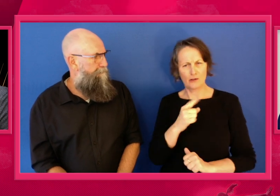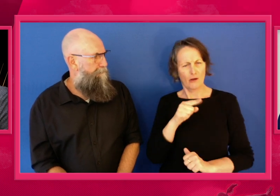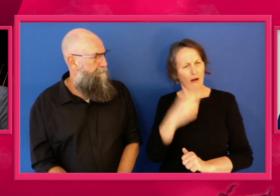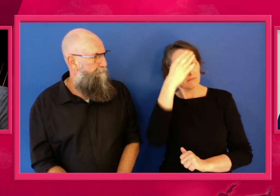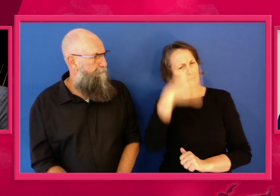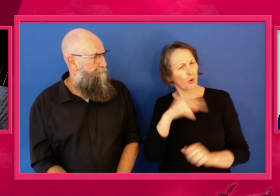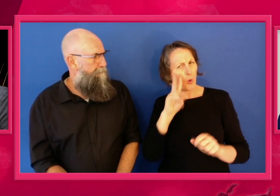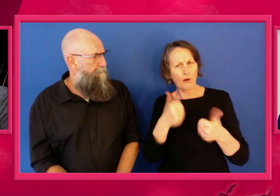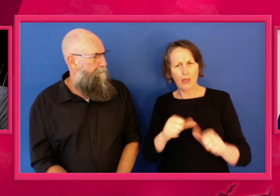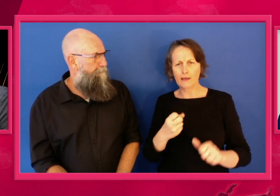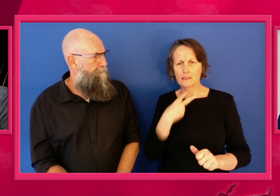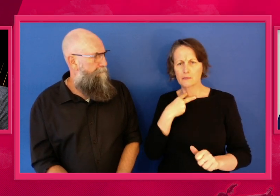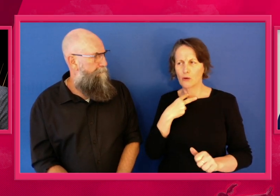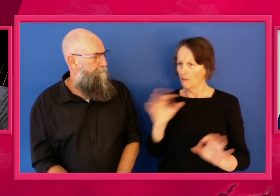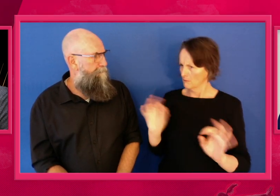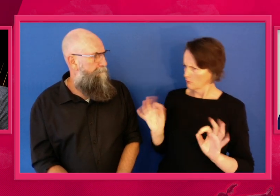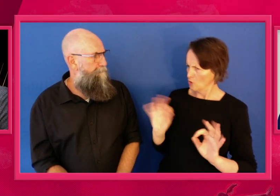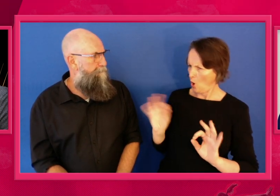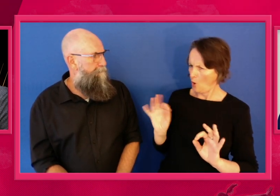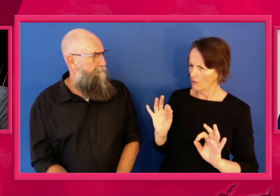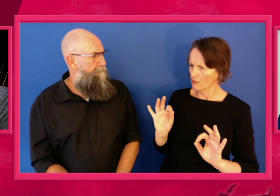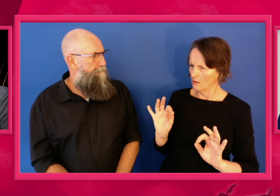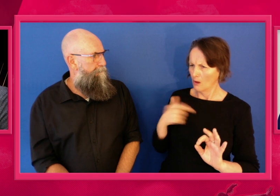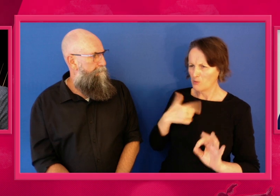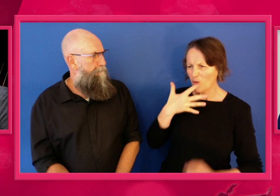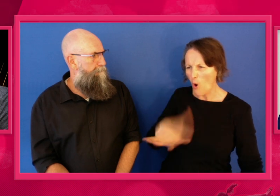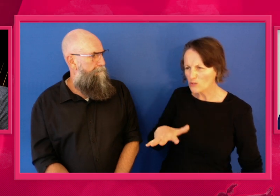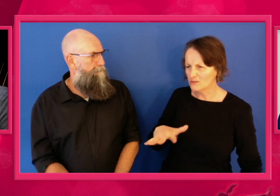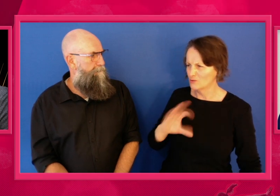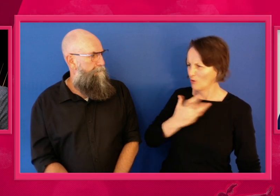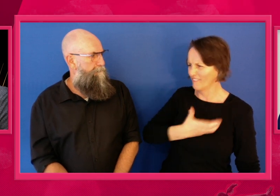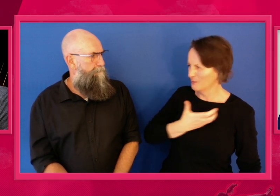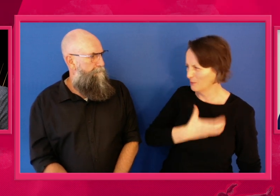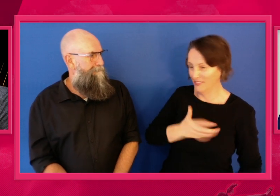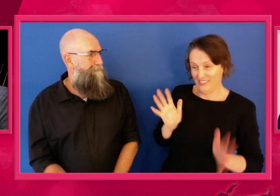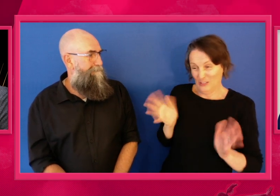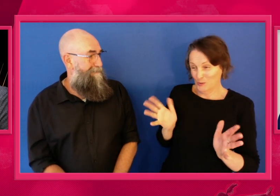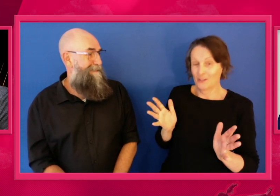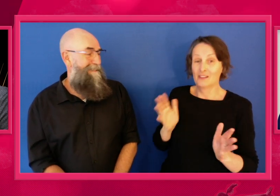And I was like, no, I was just extremely hot and uncomfortable. So. I was really happy